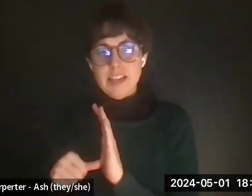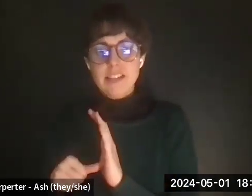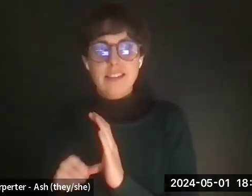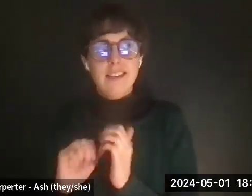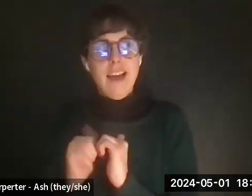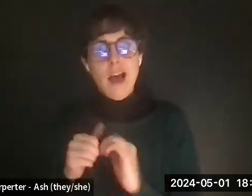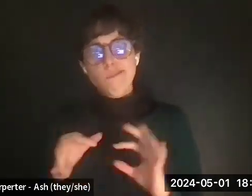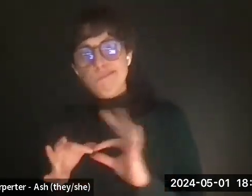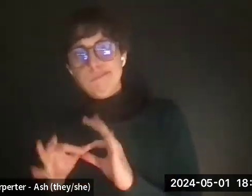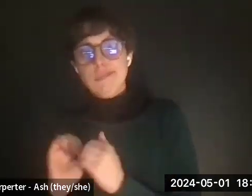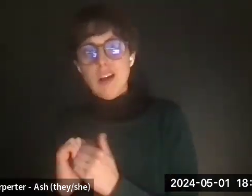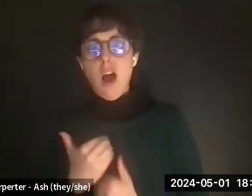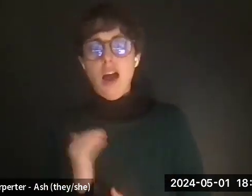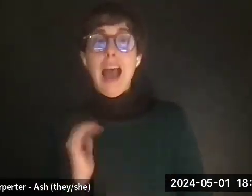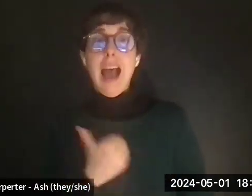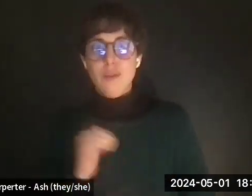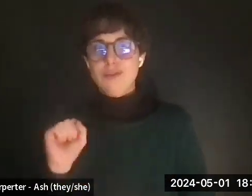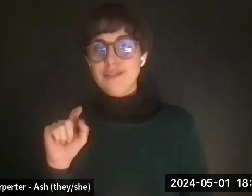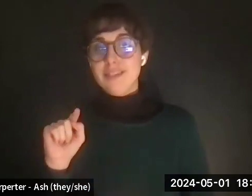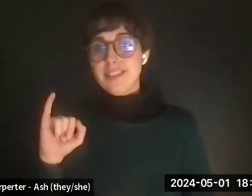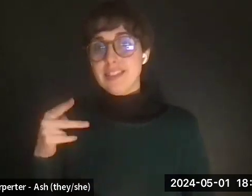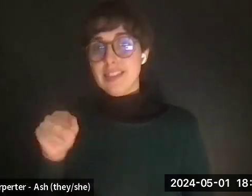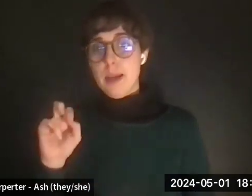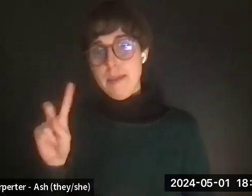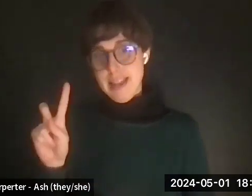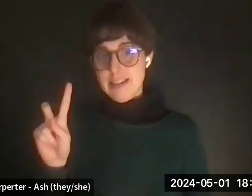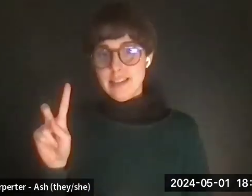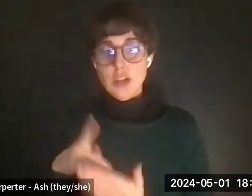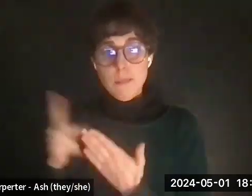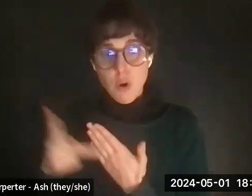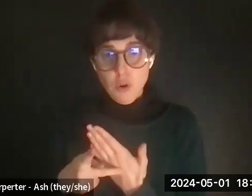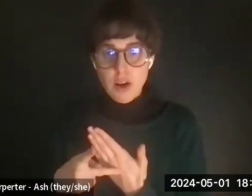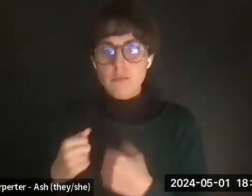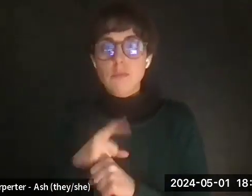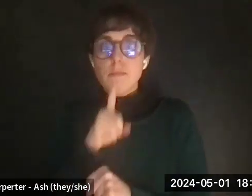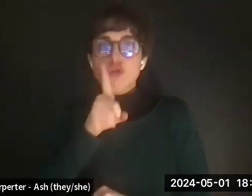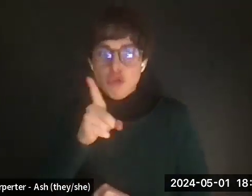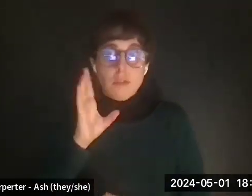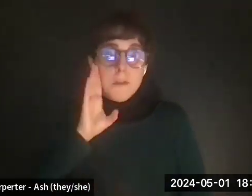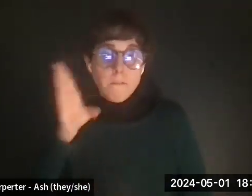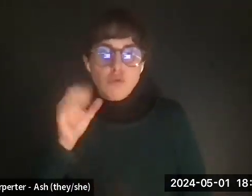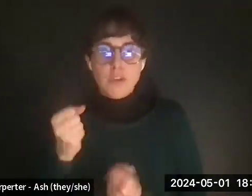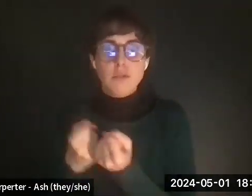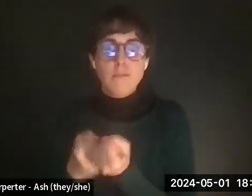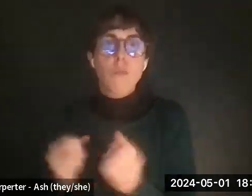that get funded to be able to support individuals in the coming years. So. Excellent. Thanks Steve.